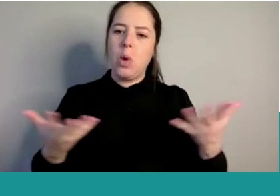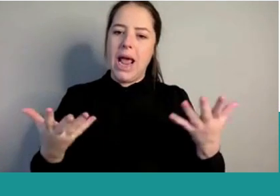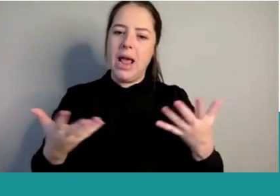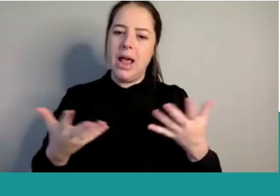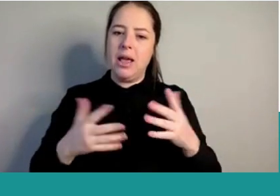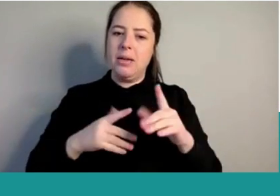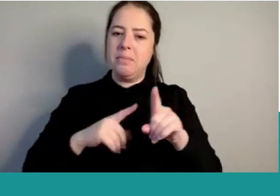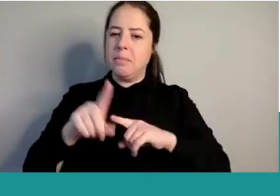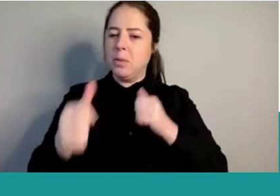Don't think.